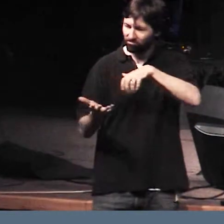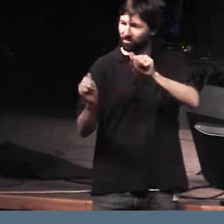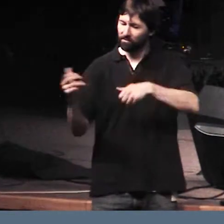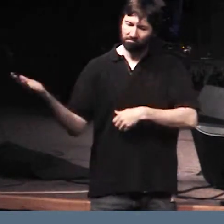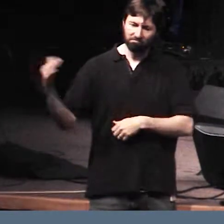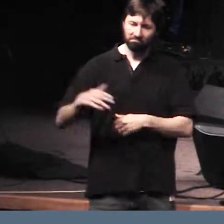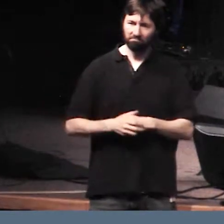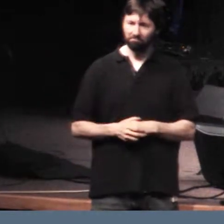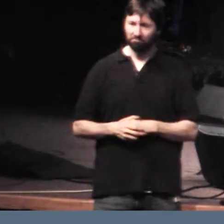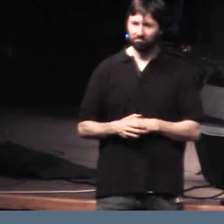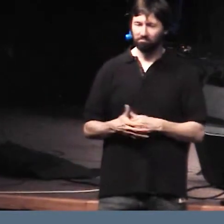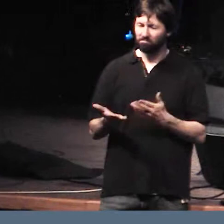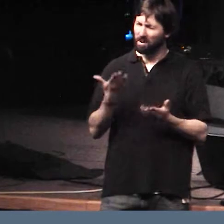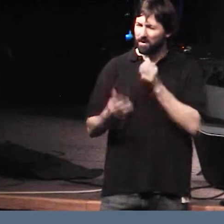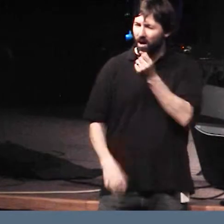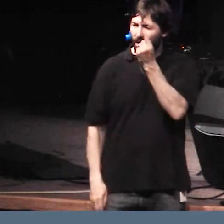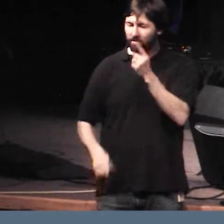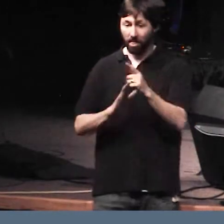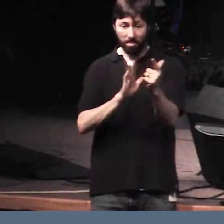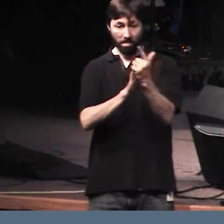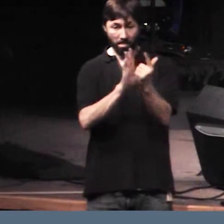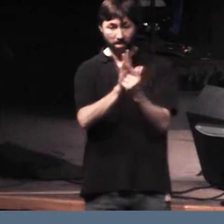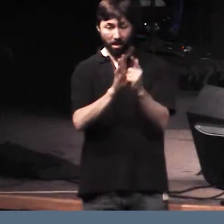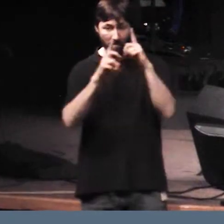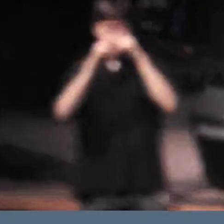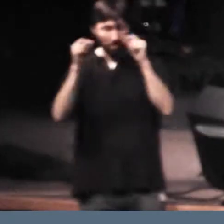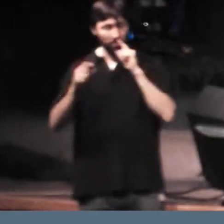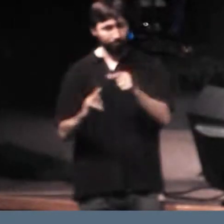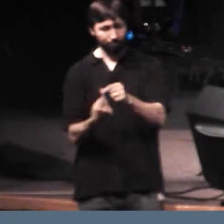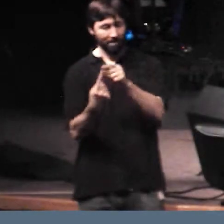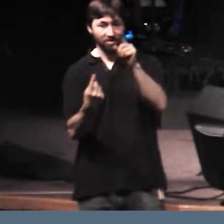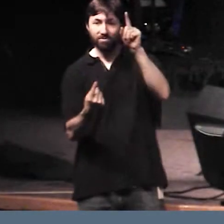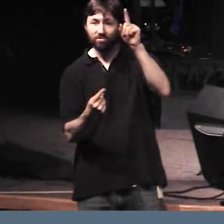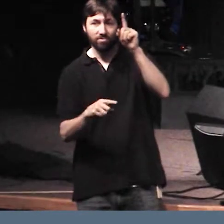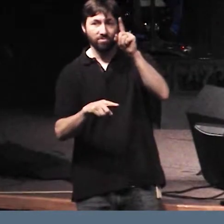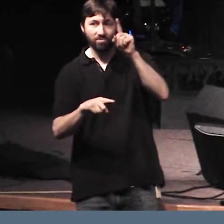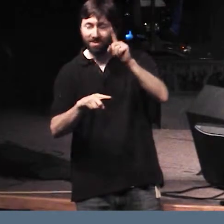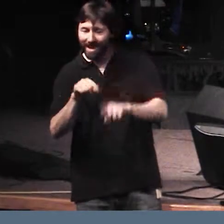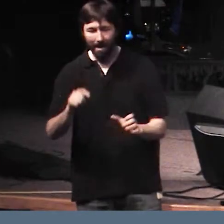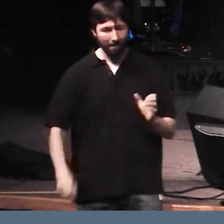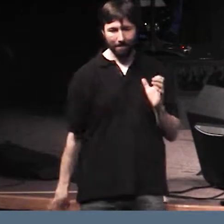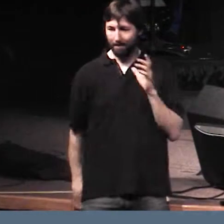now that may not relate to you but the law of Moses was pretty specific that a gleaner cannot return back to the same field